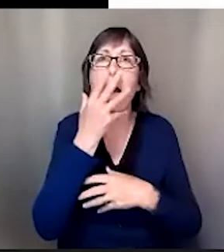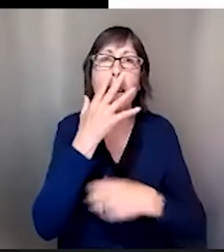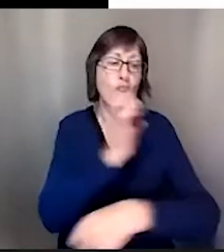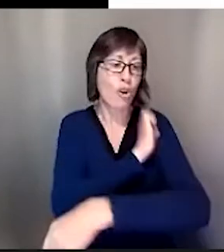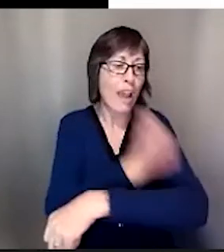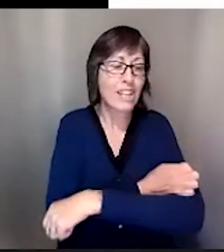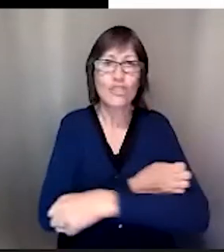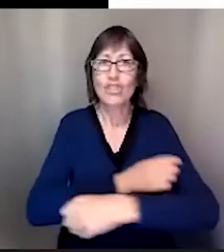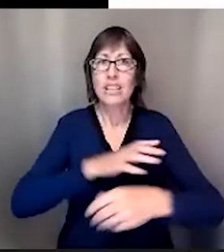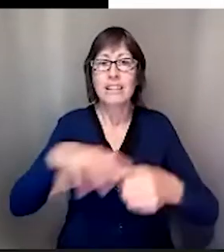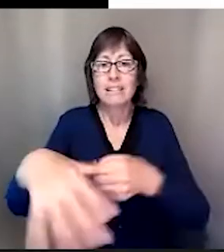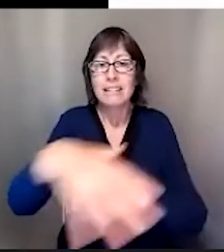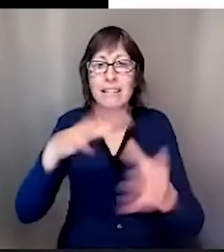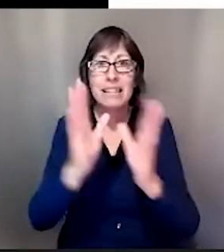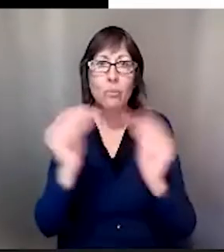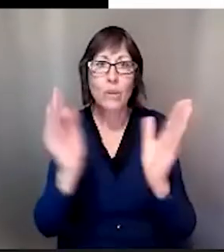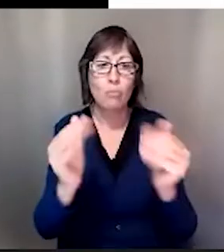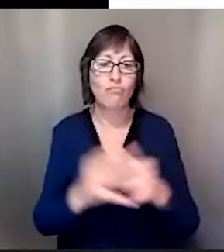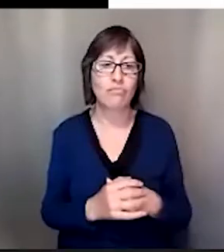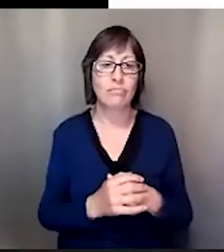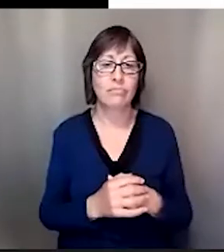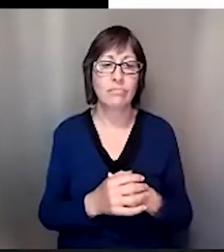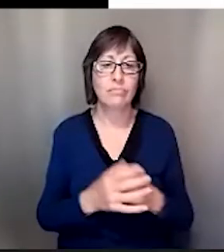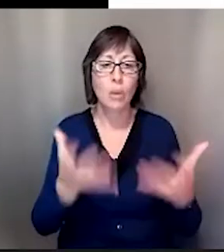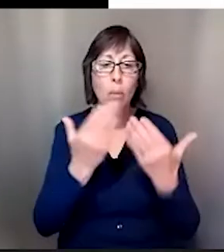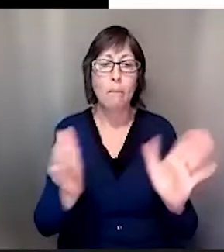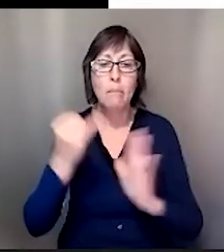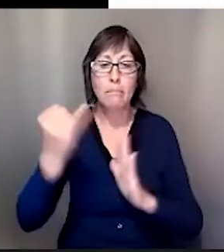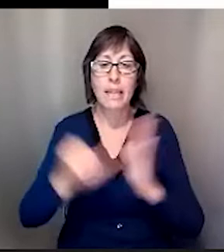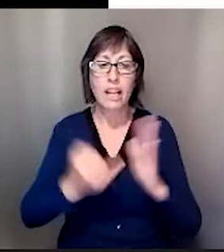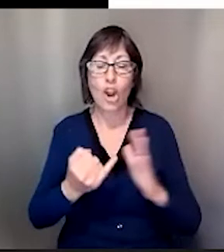This opportunity is a way for visual artists to break into the discipline of Public Art.